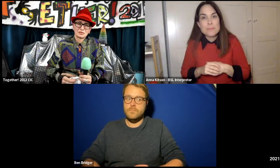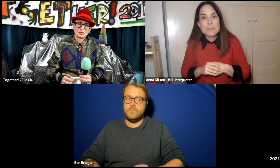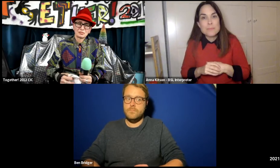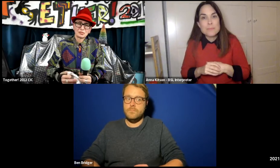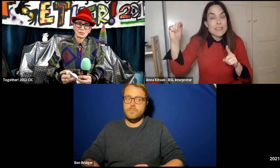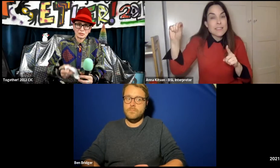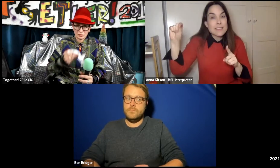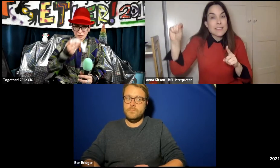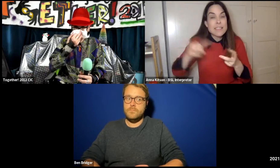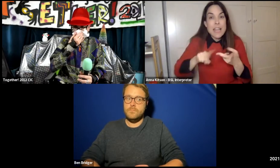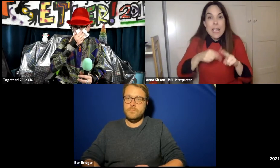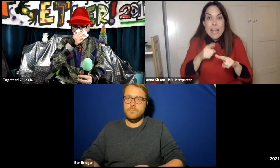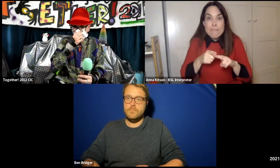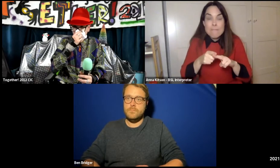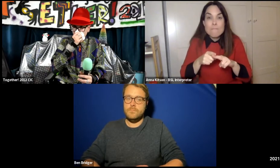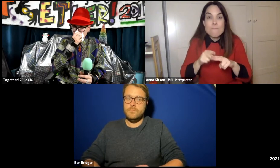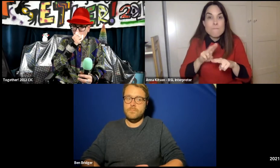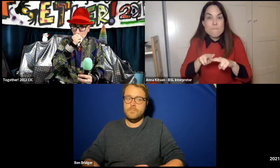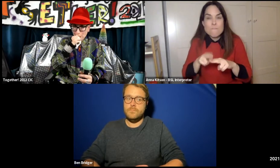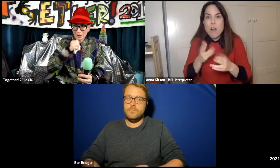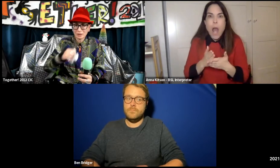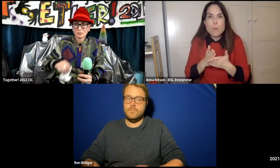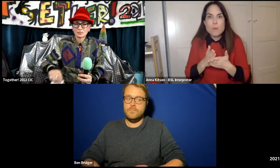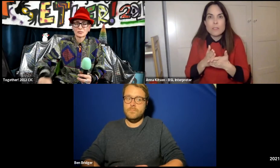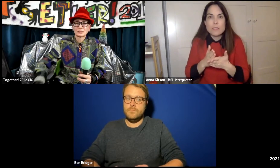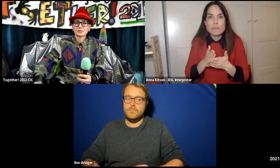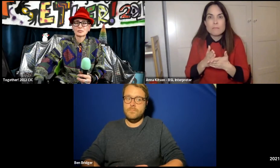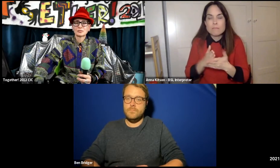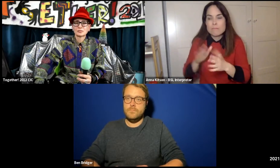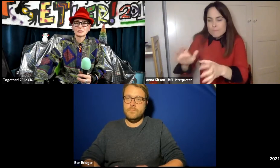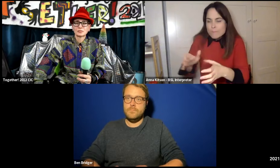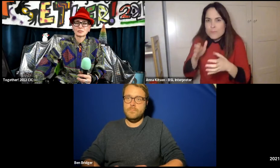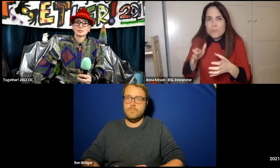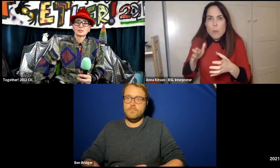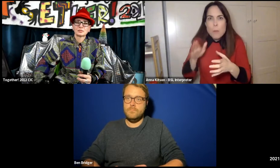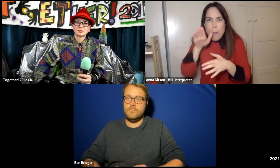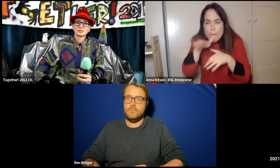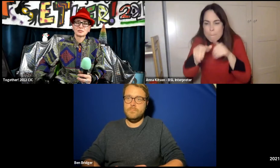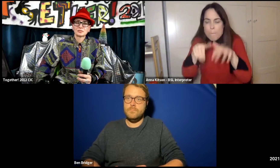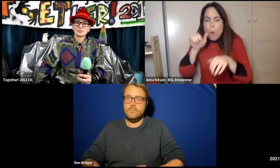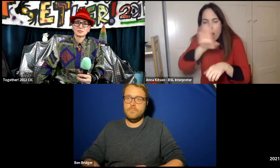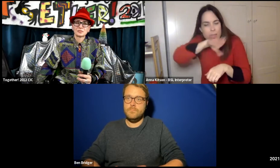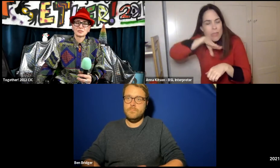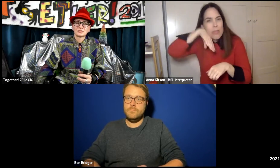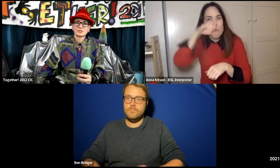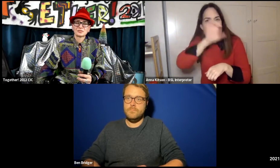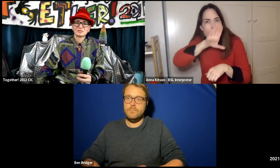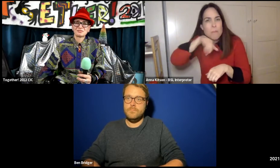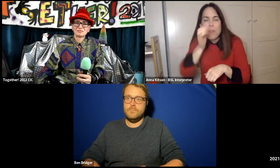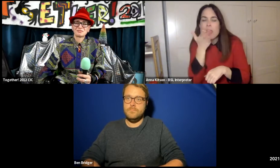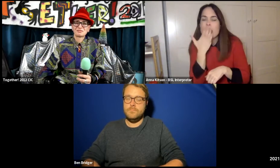Clean it with my paw and suck every drop Then jump on a lap and clean my whiskers.